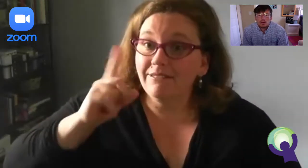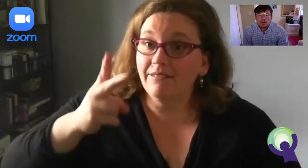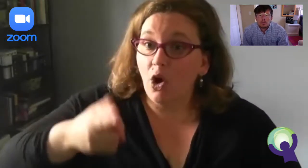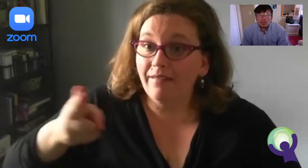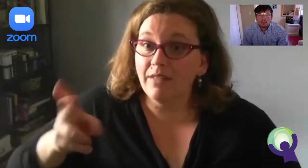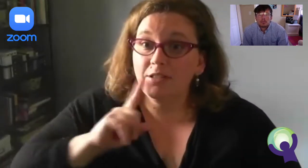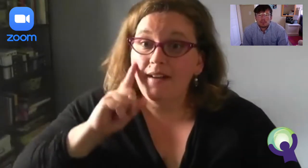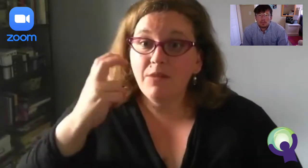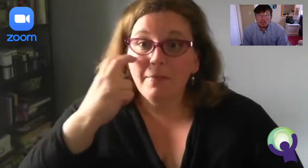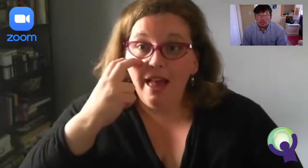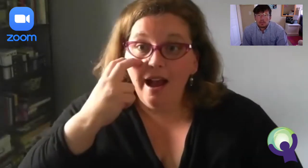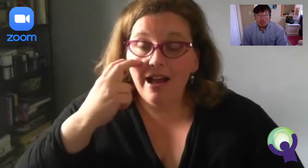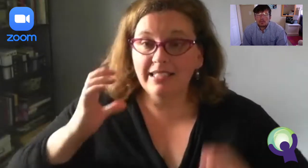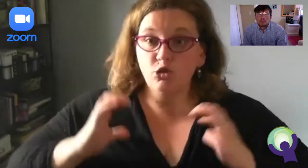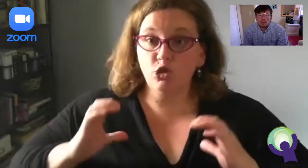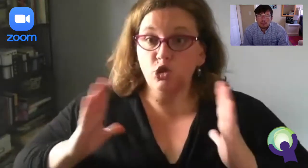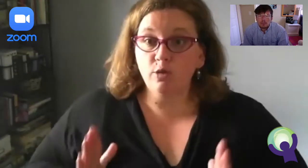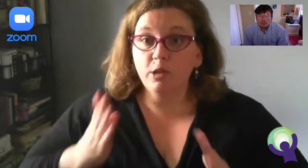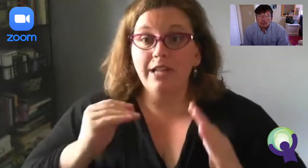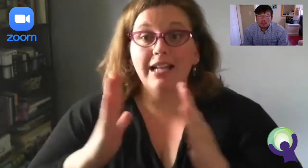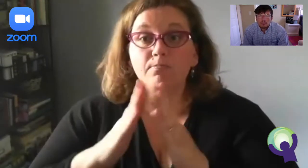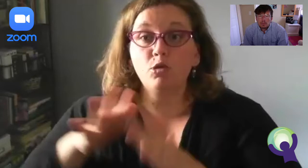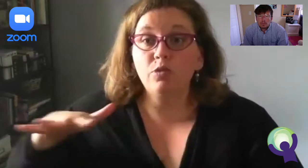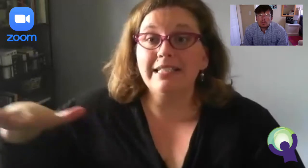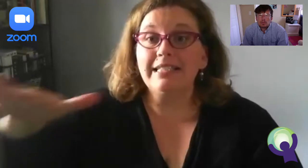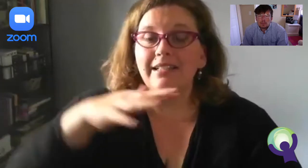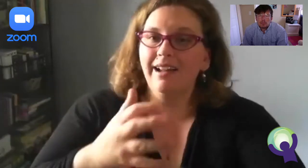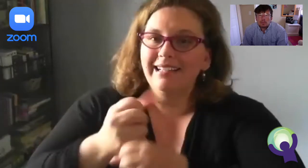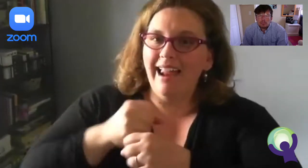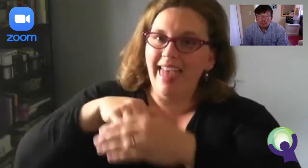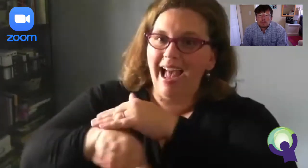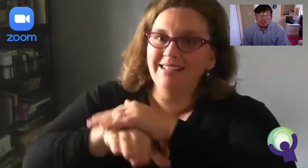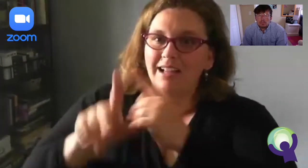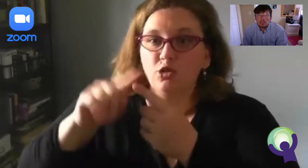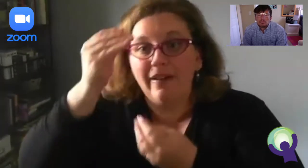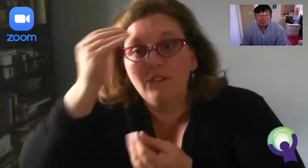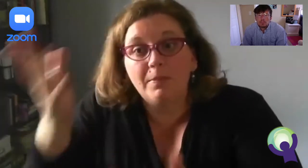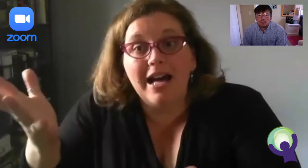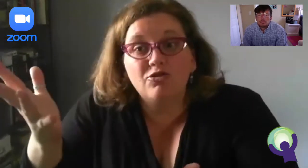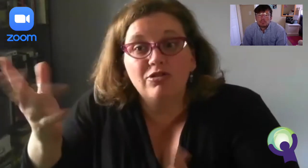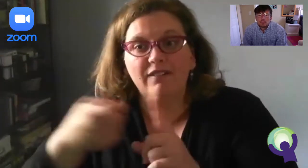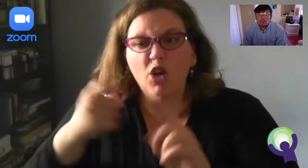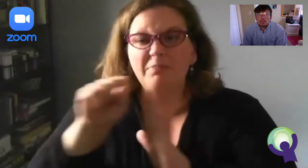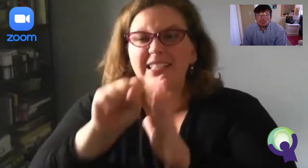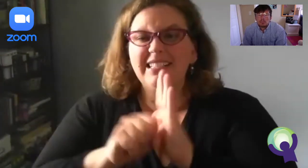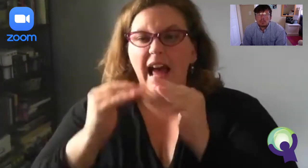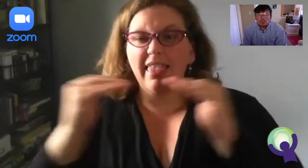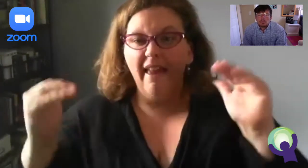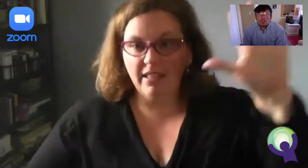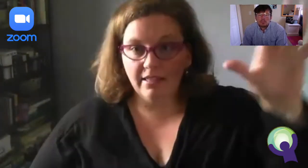and making sure that people who are deaf, hard of hearing, or deafblind--those consumers in the community--have access to information